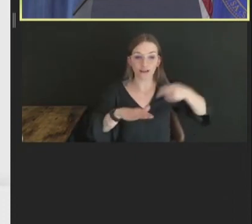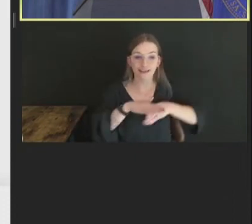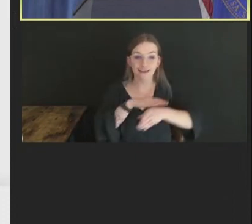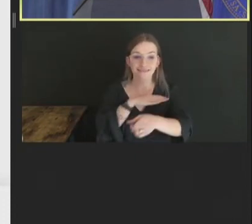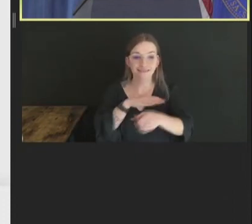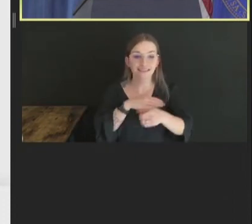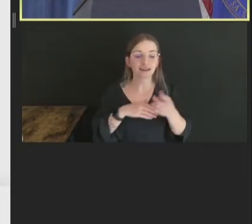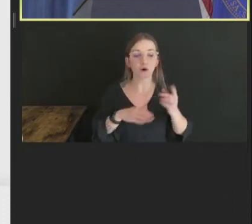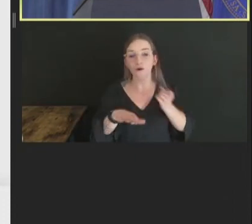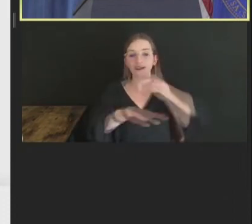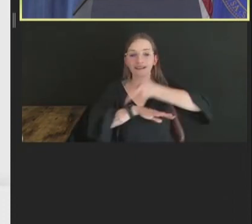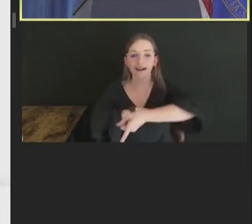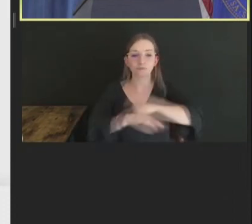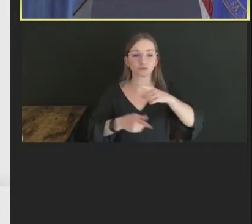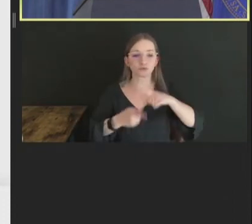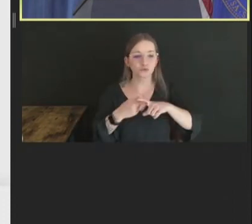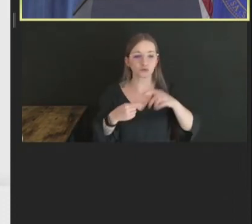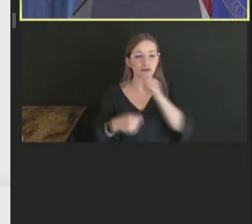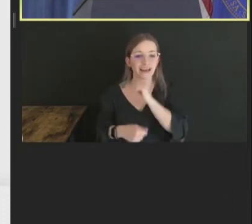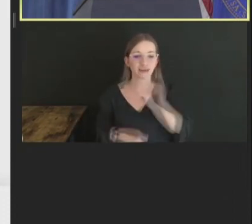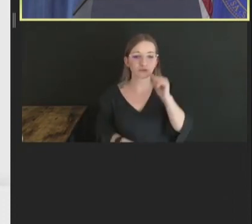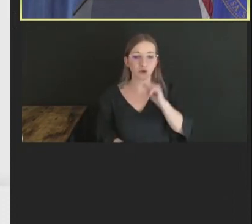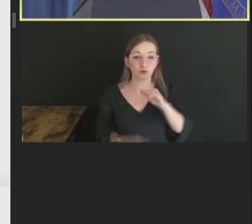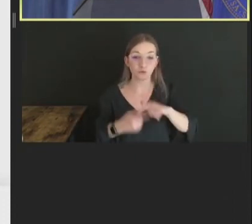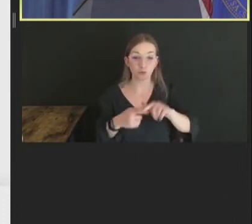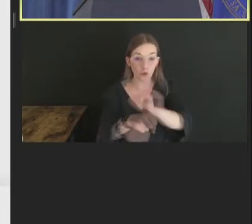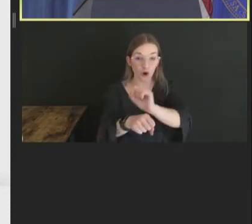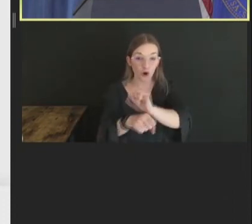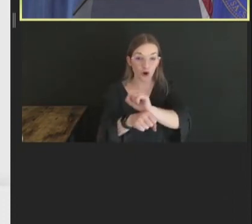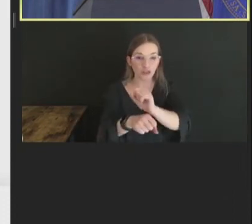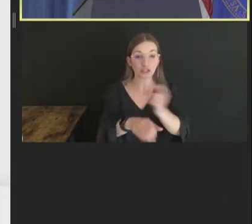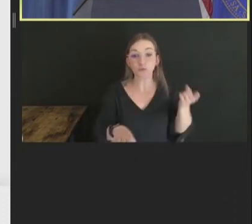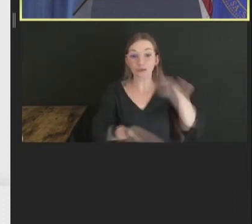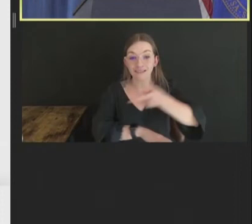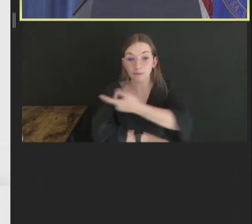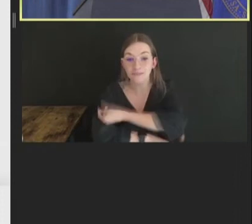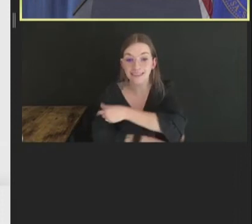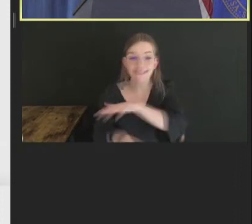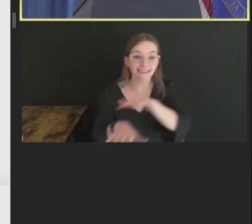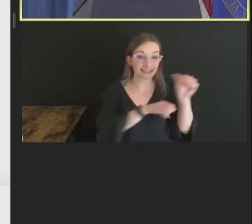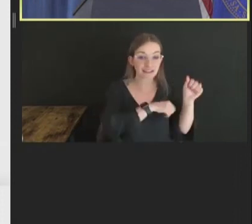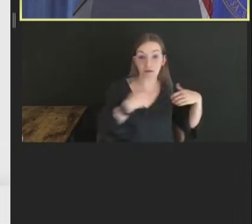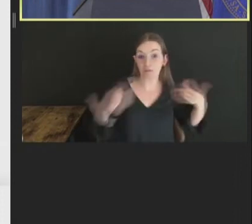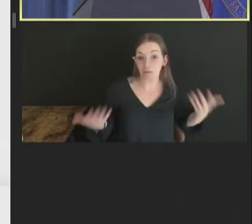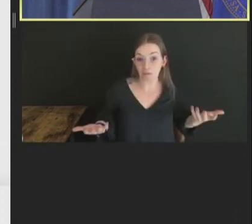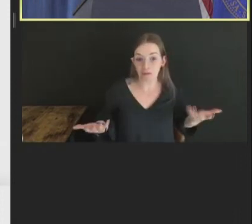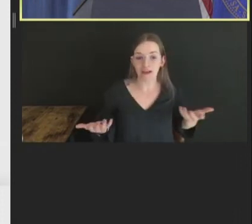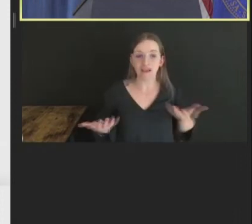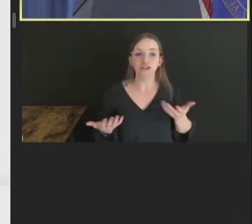be smaller, but recognizing that the population of Santa Cruz, populations of La Paz, Mojave,